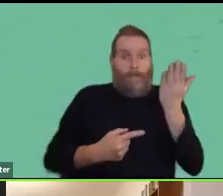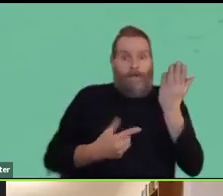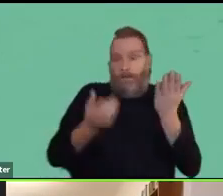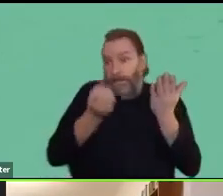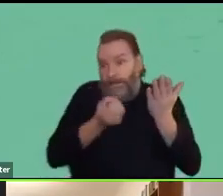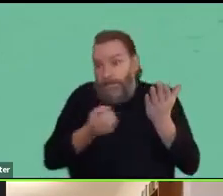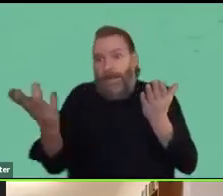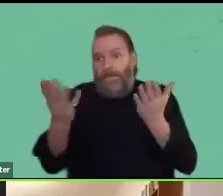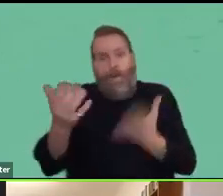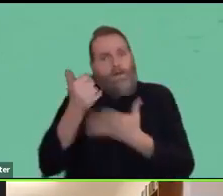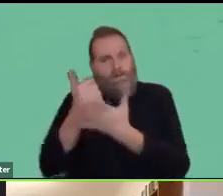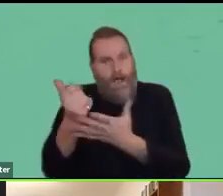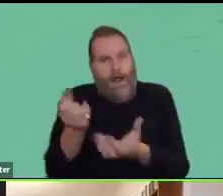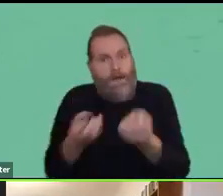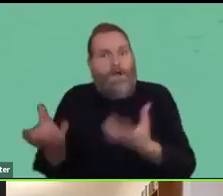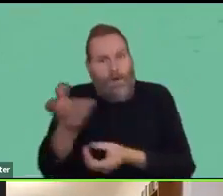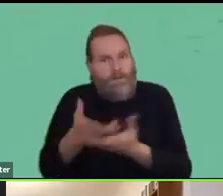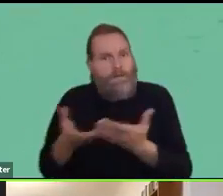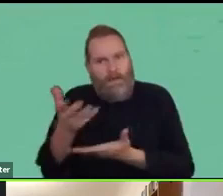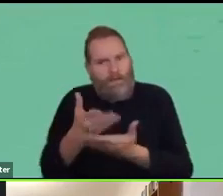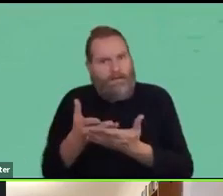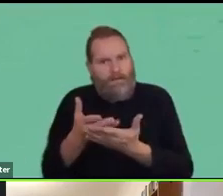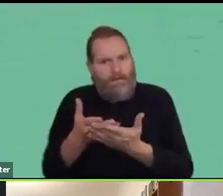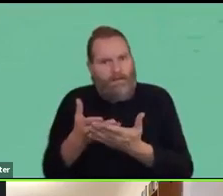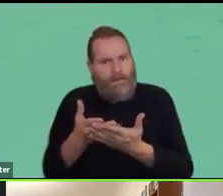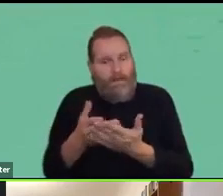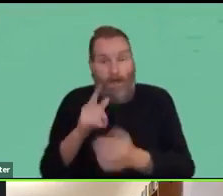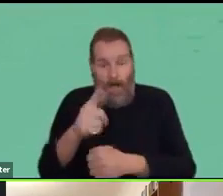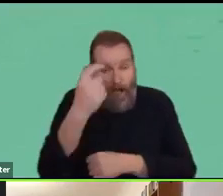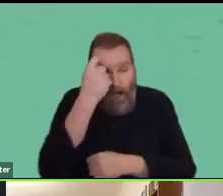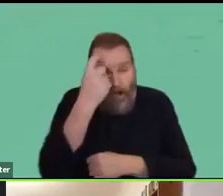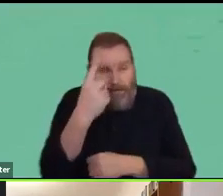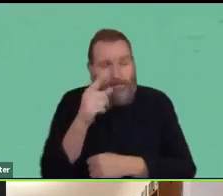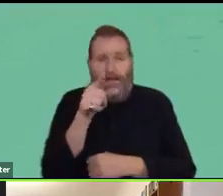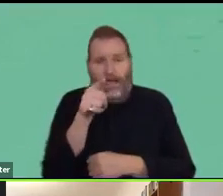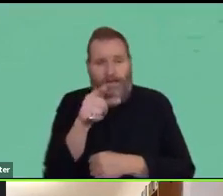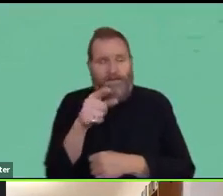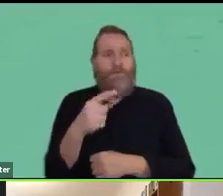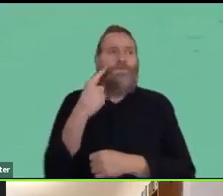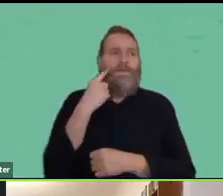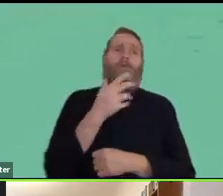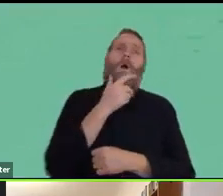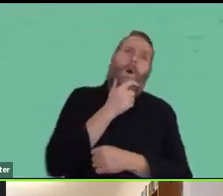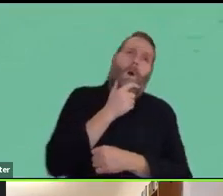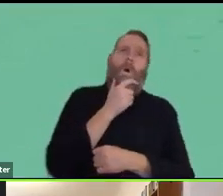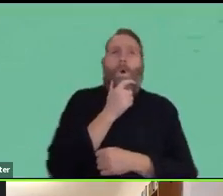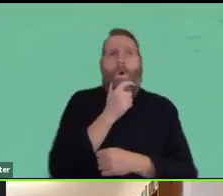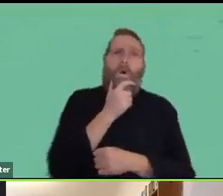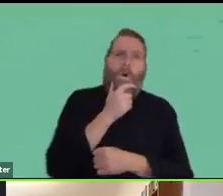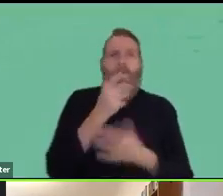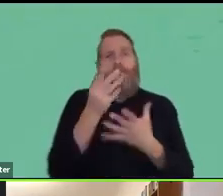I get why people have seen that argument from the government and may feel a tad you know it's